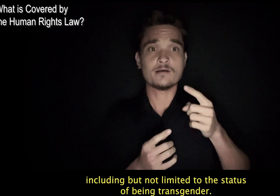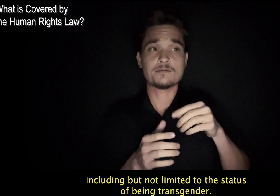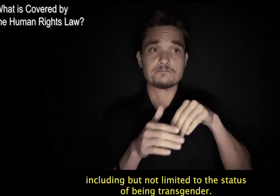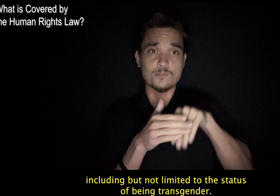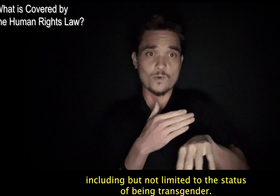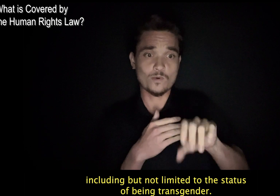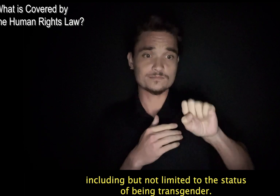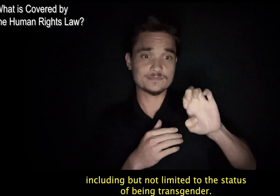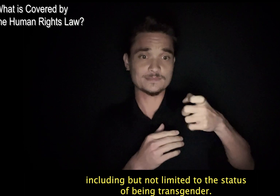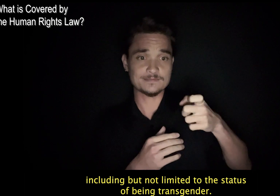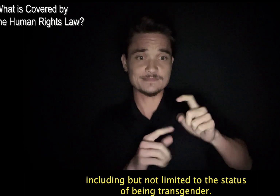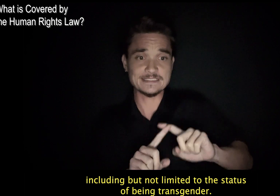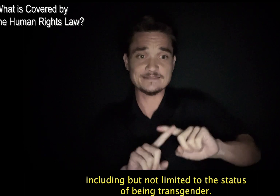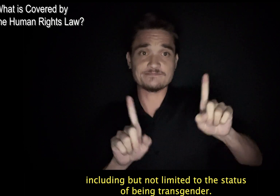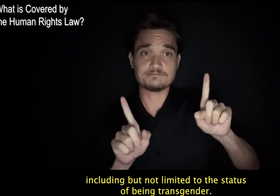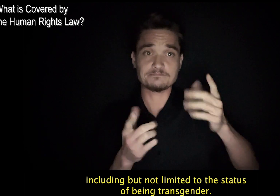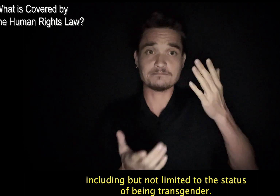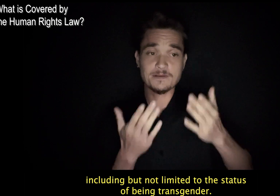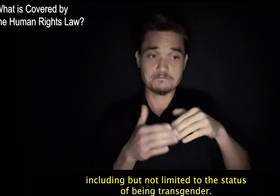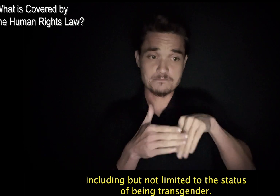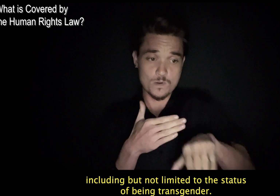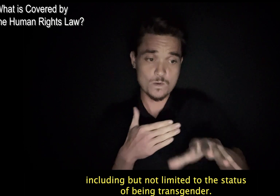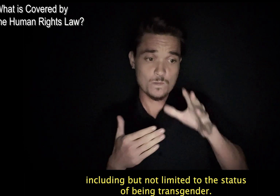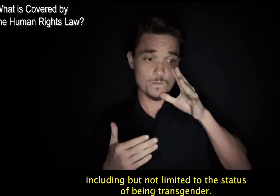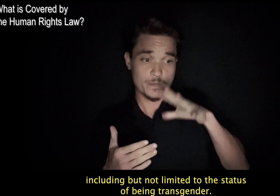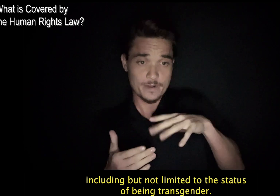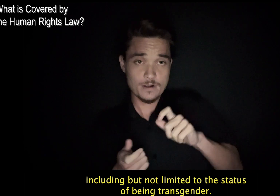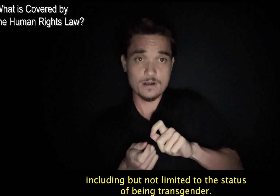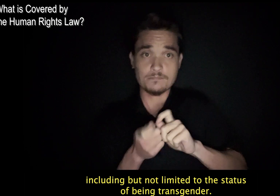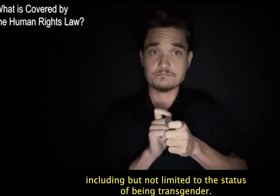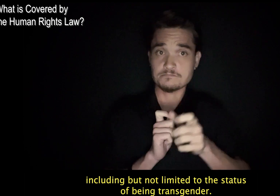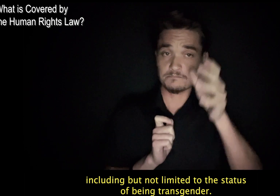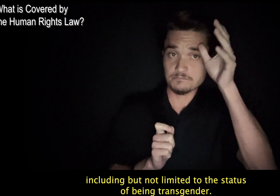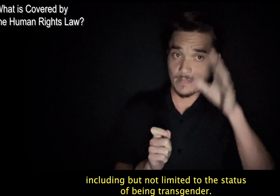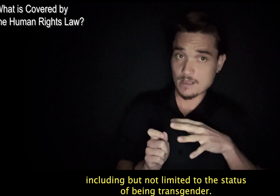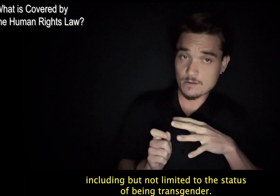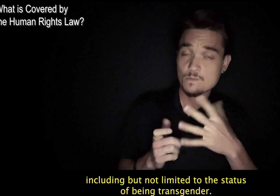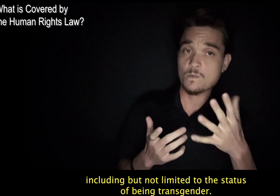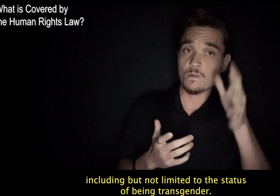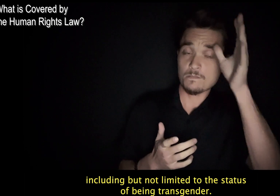including but not limited to the status of being transgender.